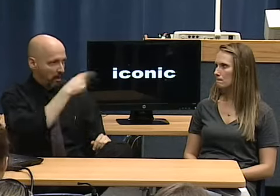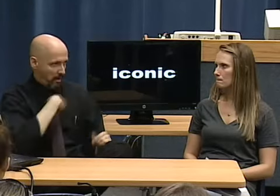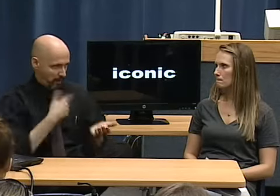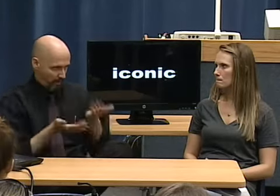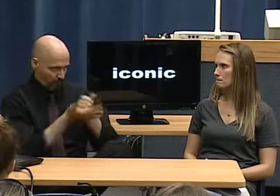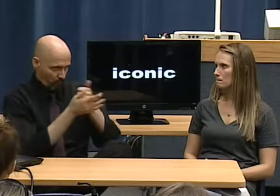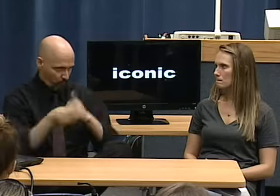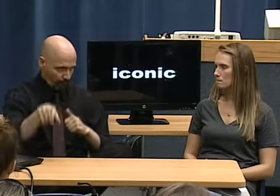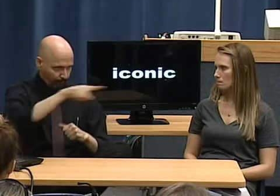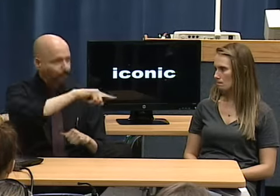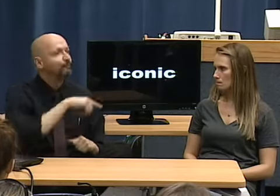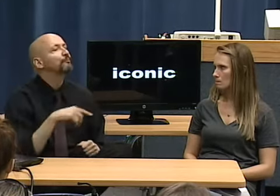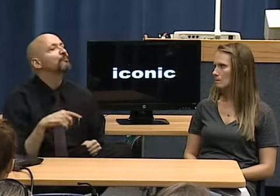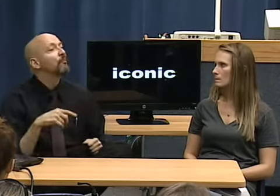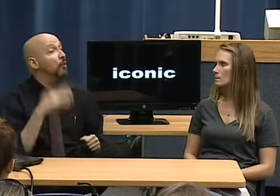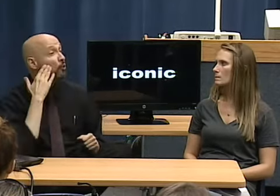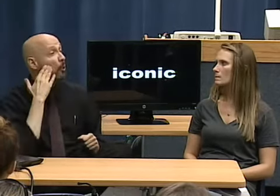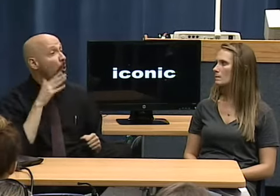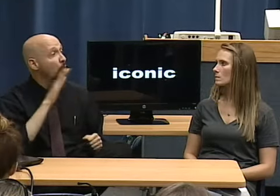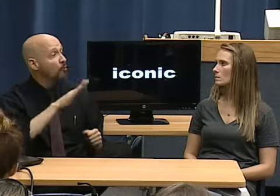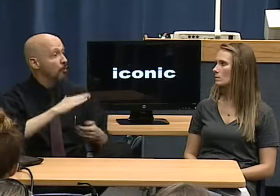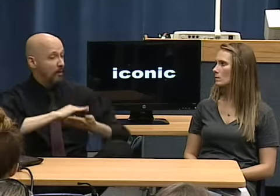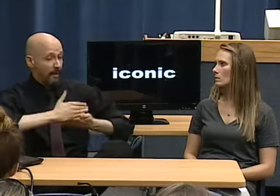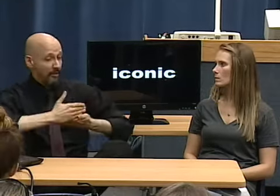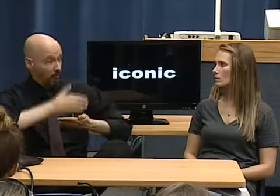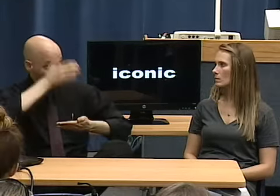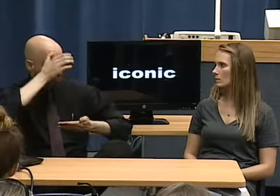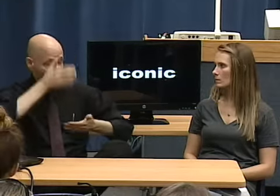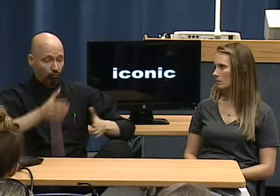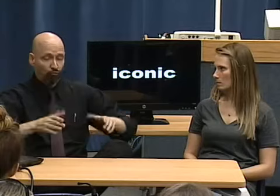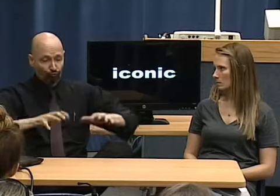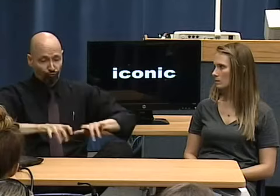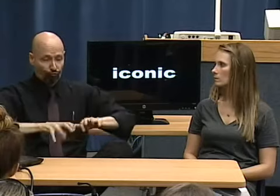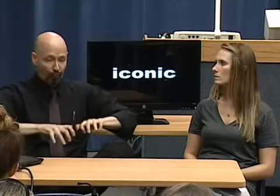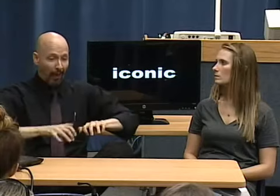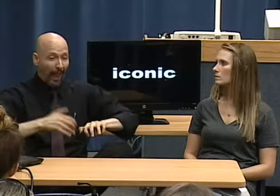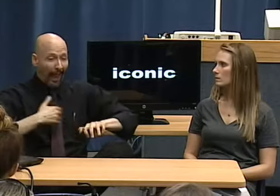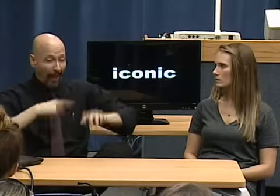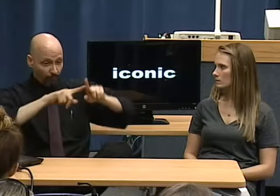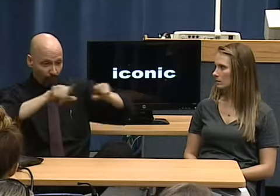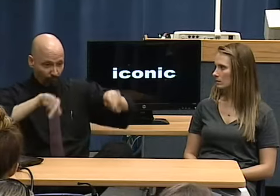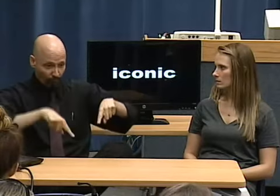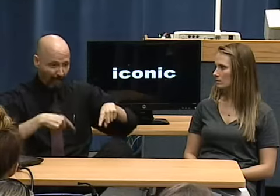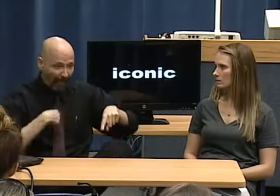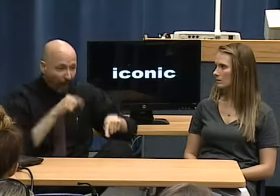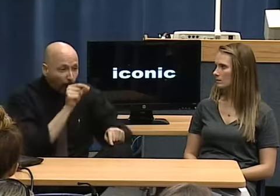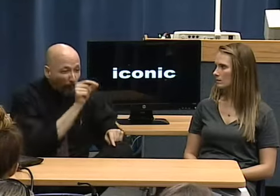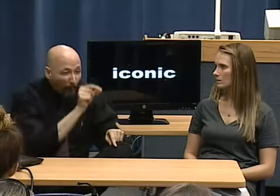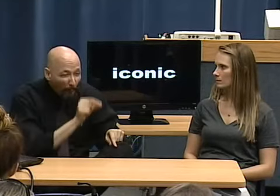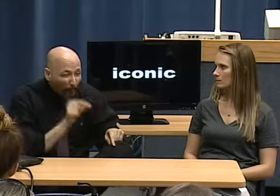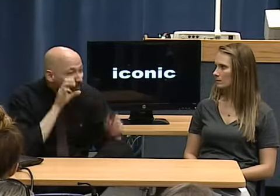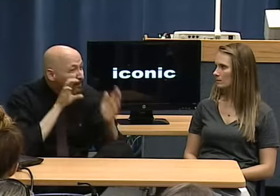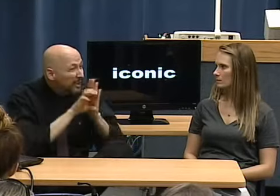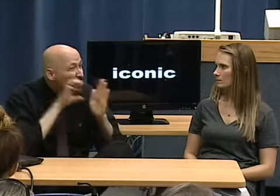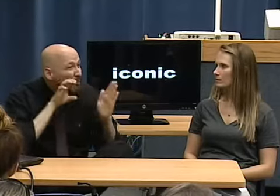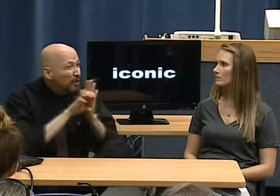Ok, I'll help you. You know your laptop has a screen with a bunch of little pictures.